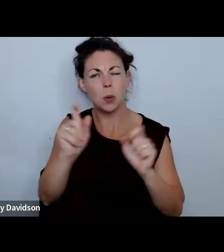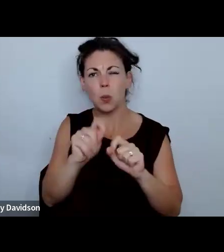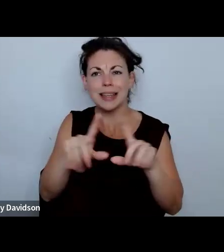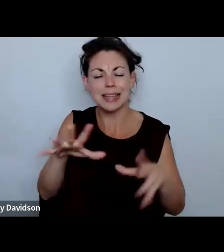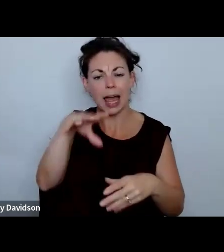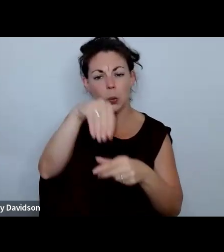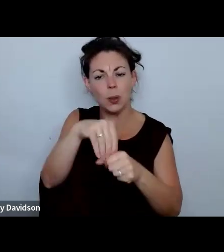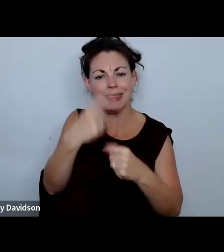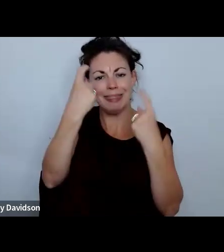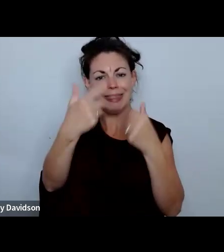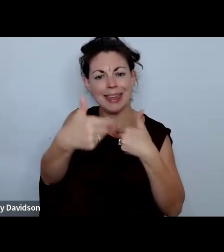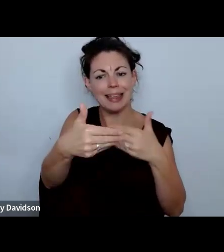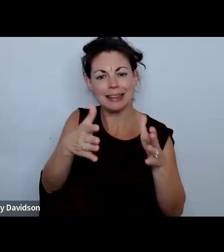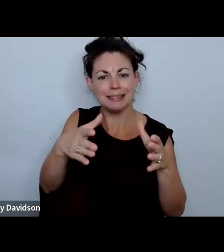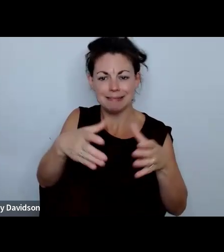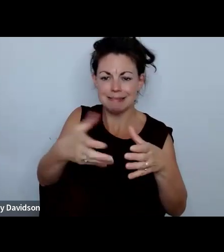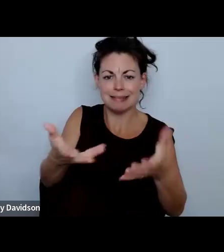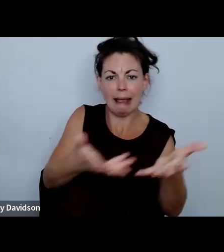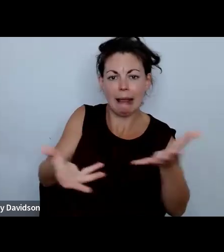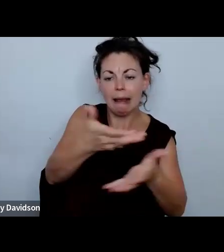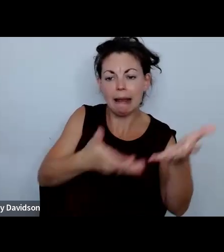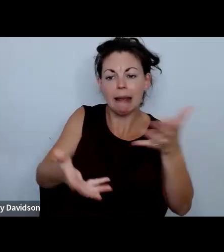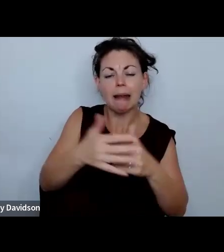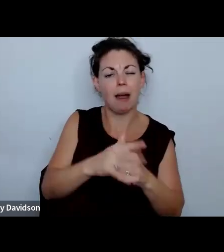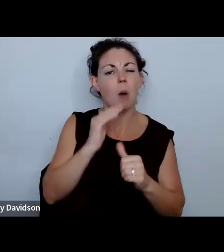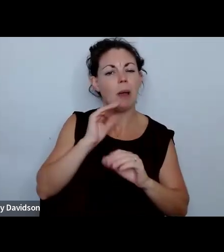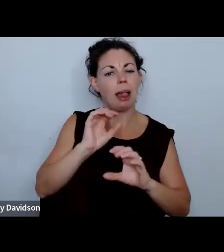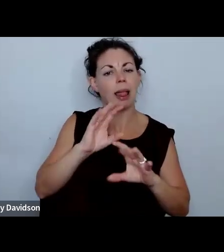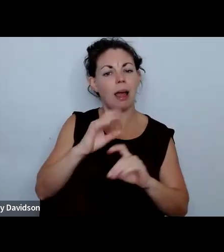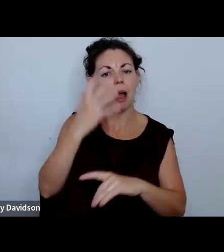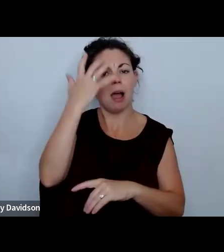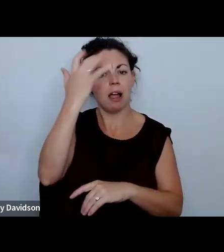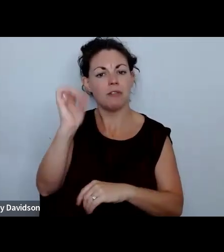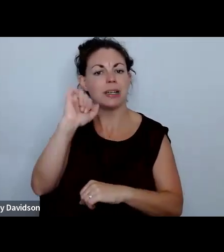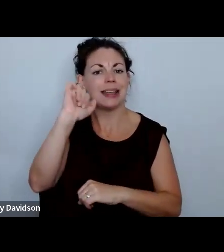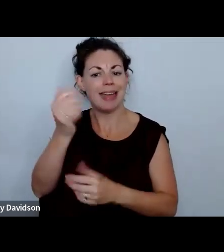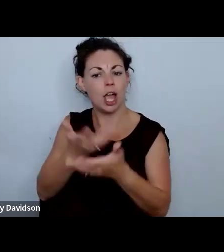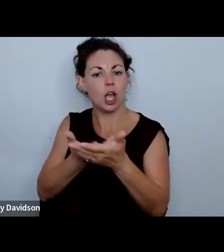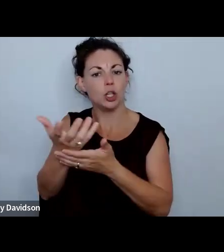look at that consultation, so it'd be really interesting to get your thoughts on how you